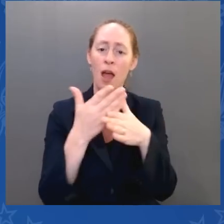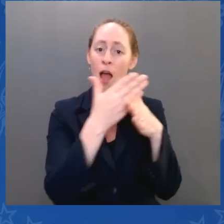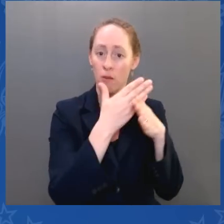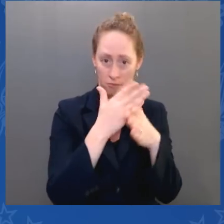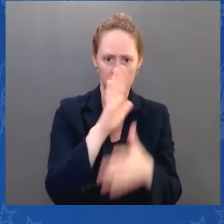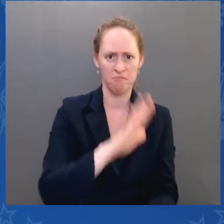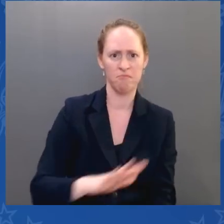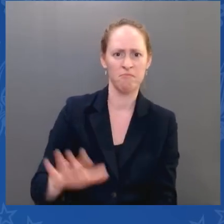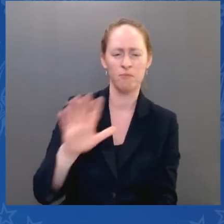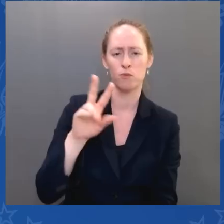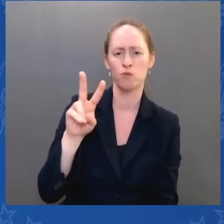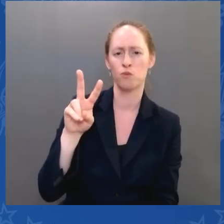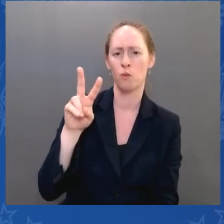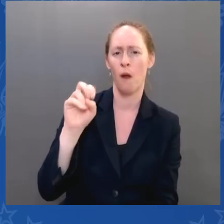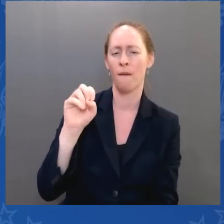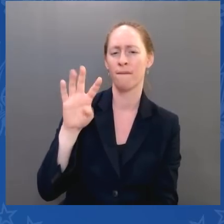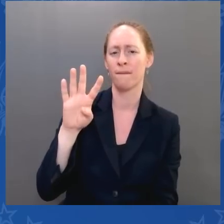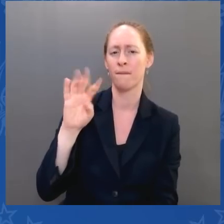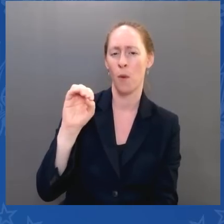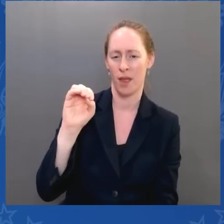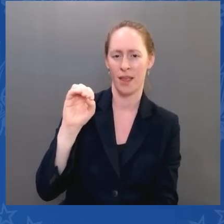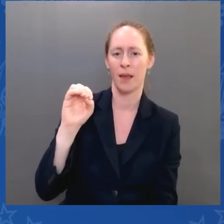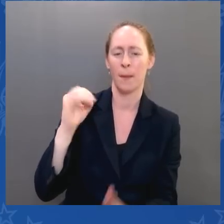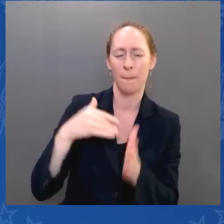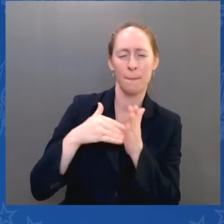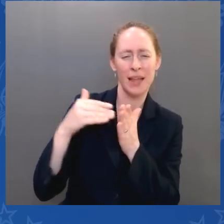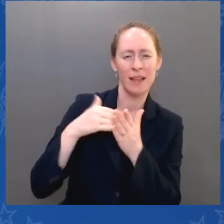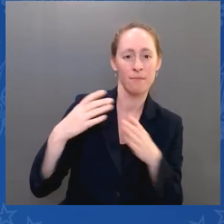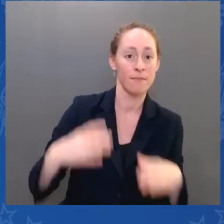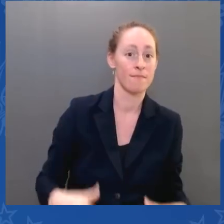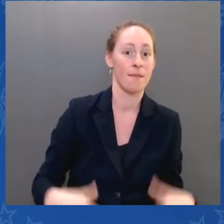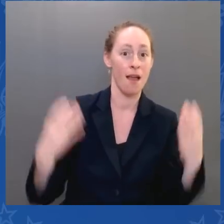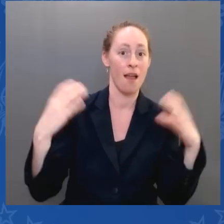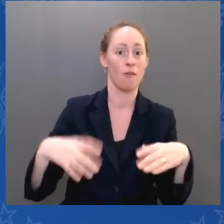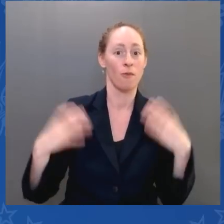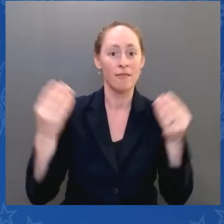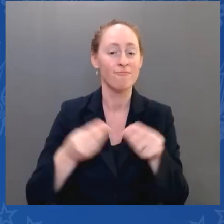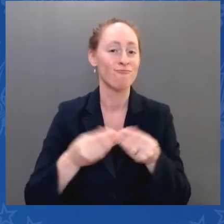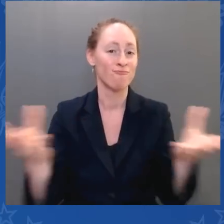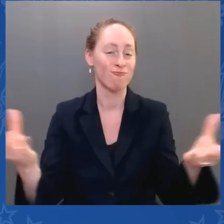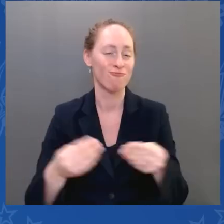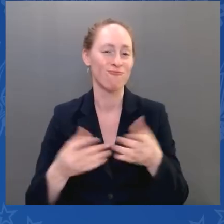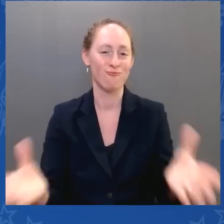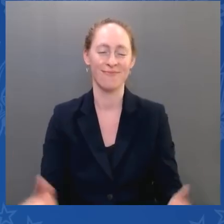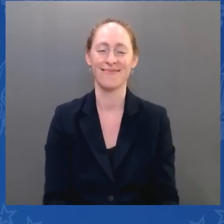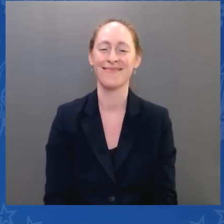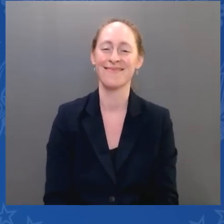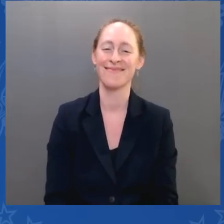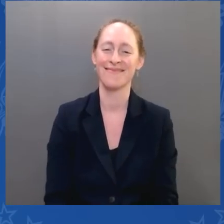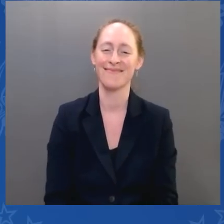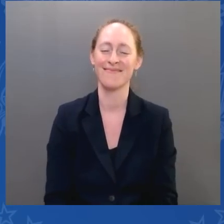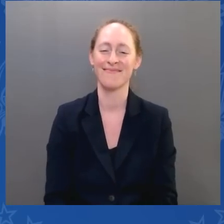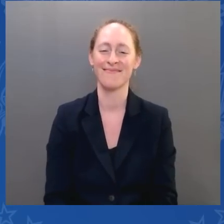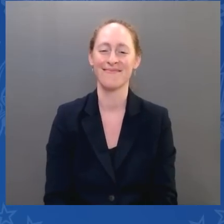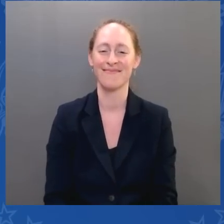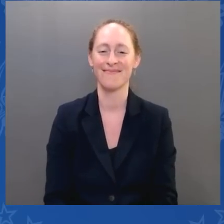During that time, I've also been working to increase U.S. production. Today, we're producing 12 million barrels per day,